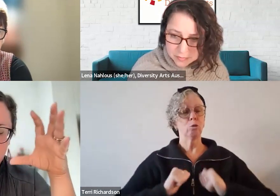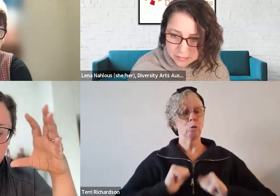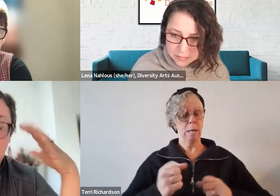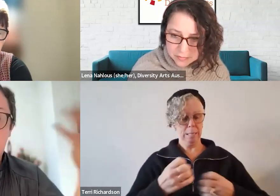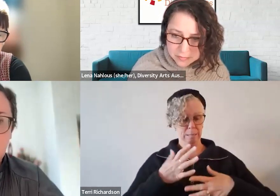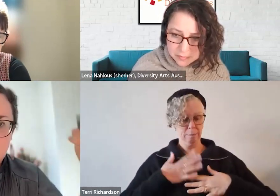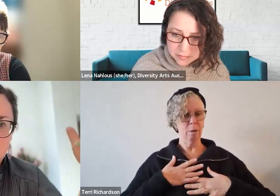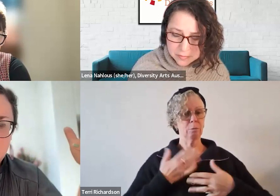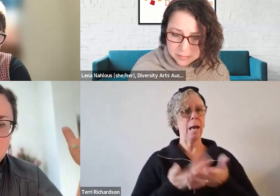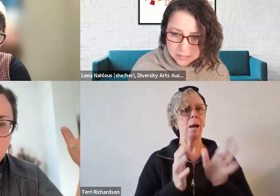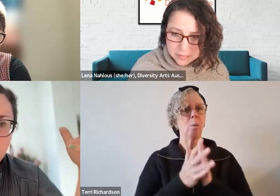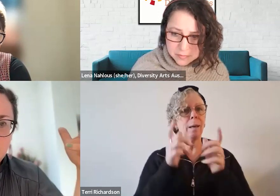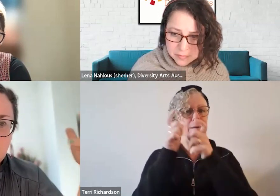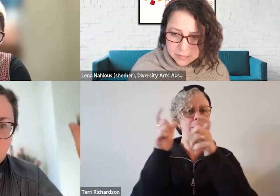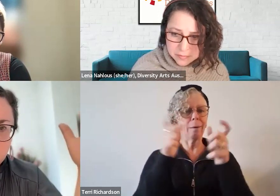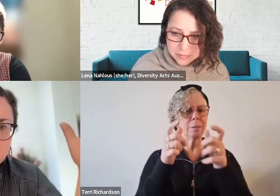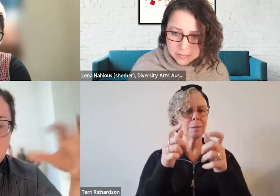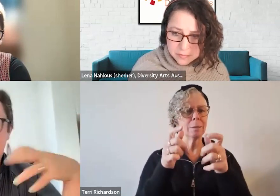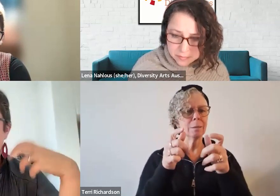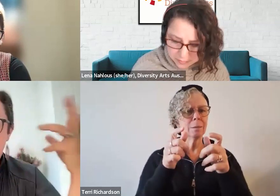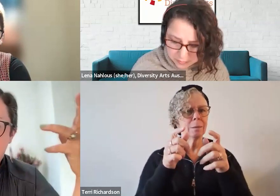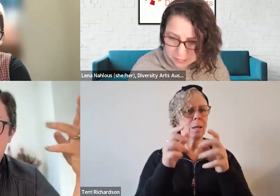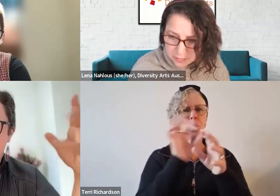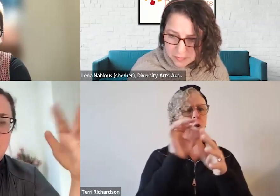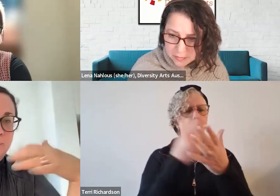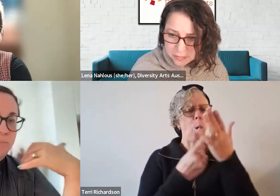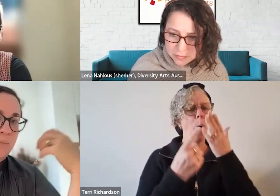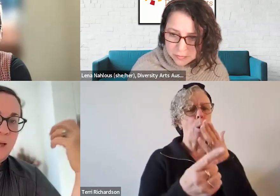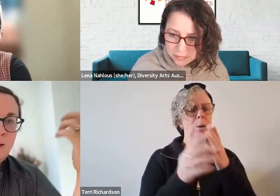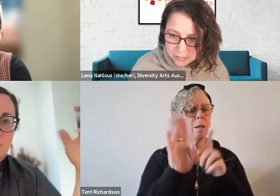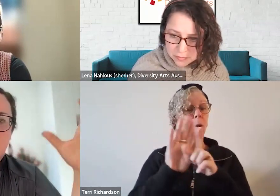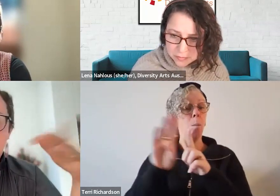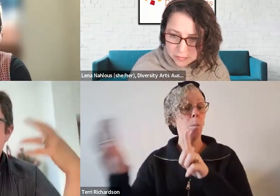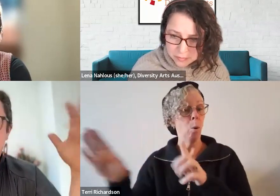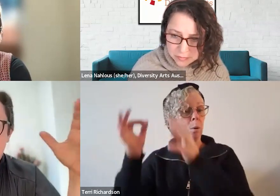beyond boards and come up with emergent or cutting